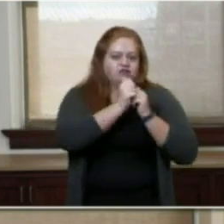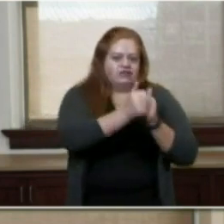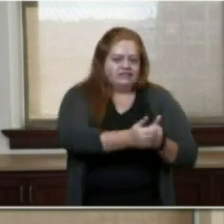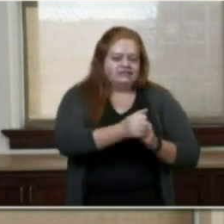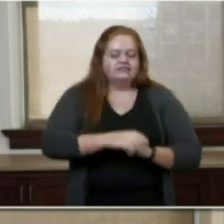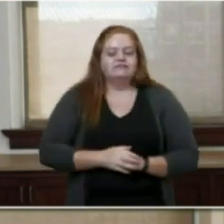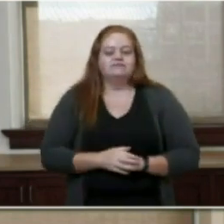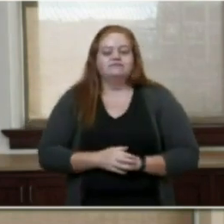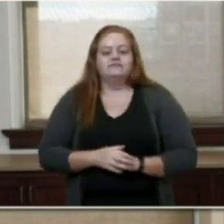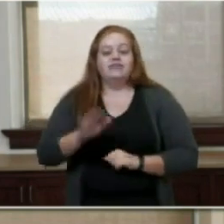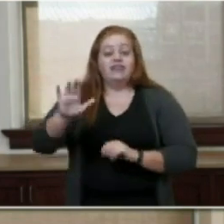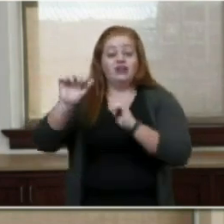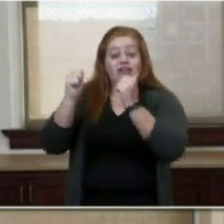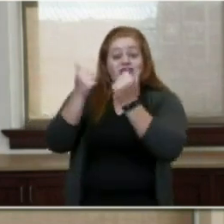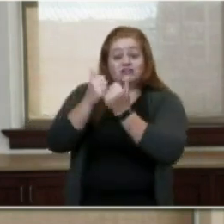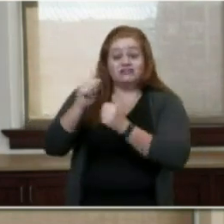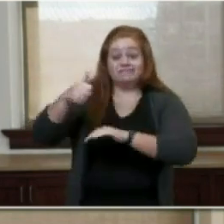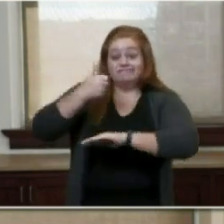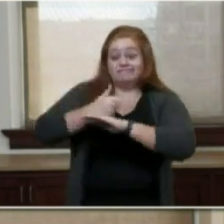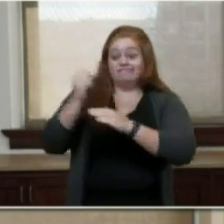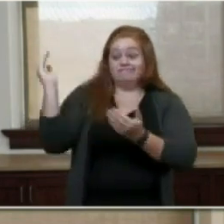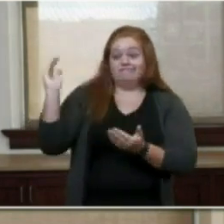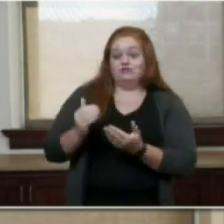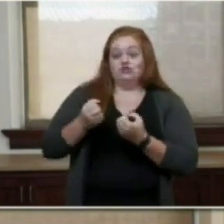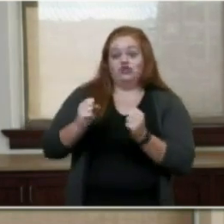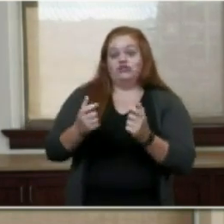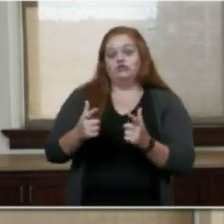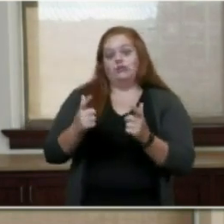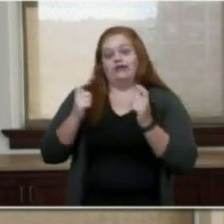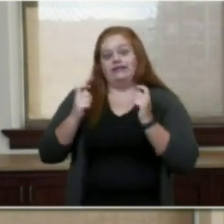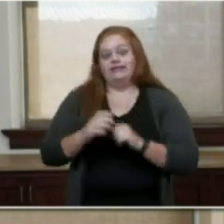mitigation strategies quickly. The department broadened testing